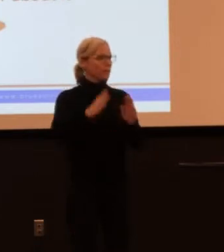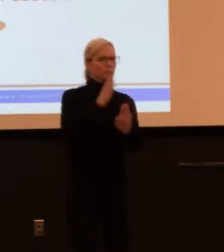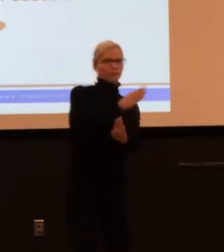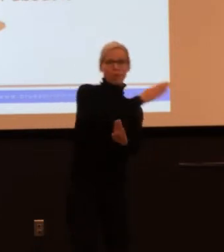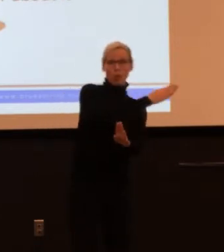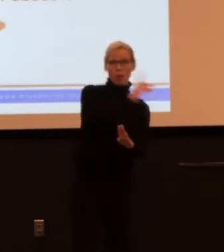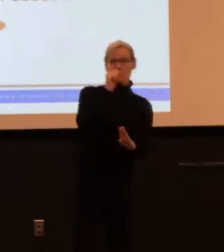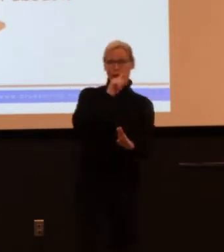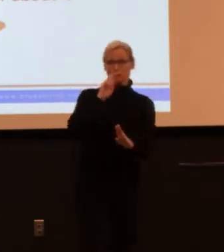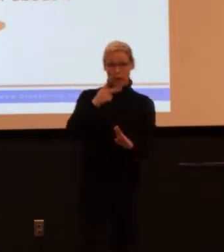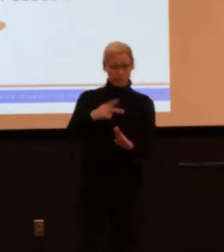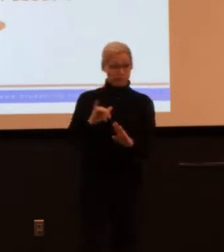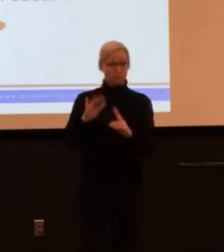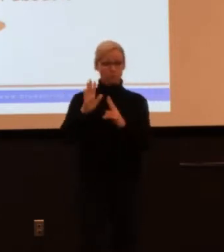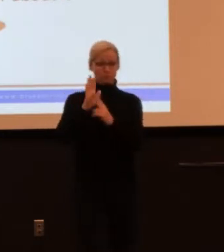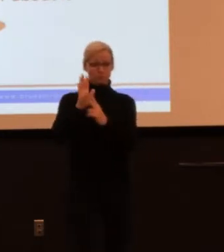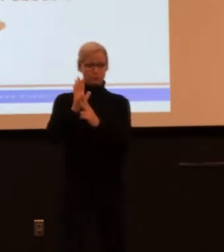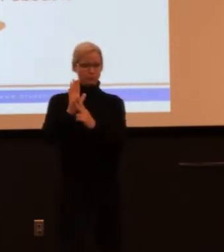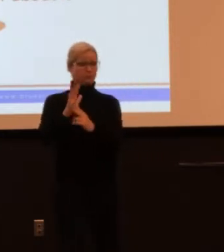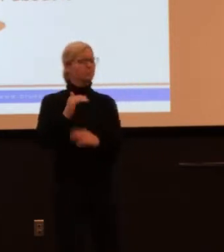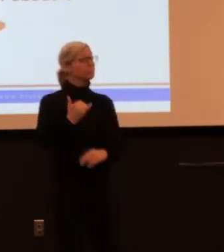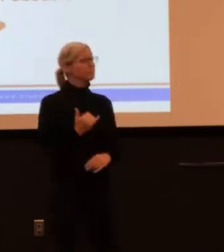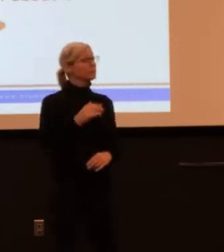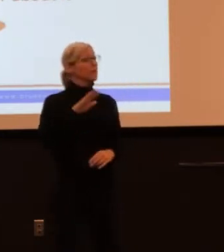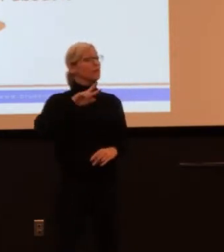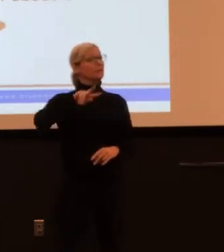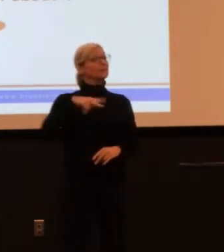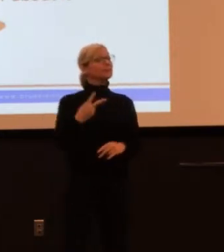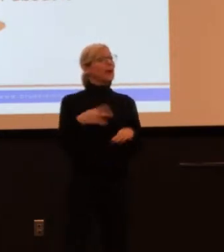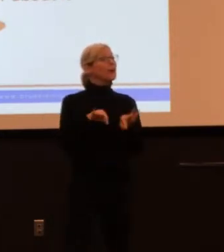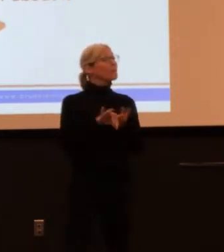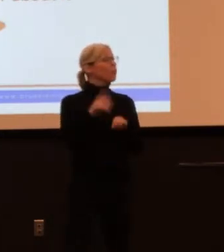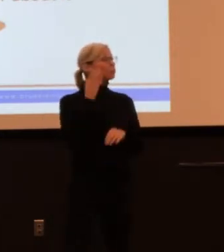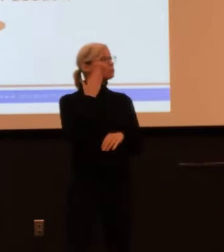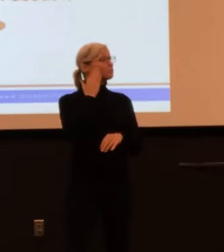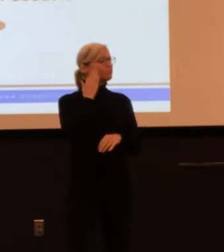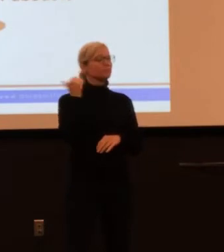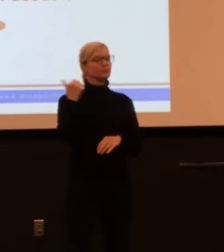The second important fact is that it includes a hinge here